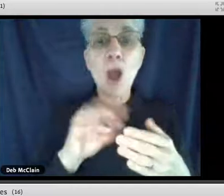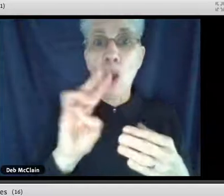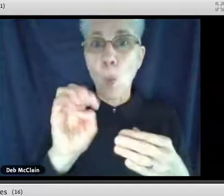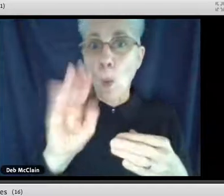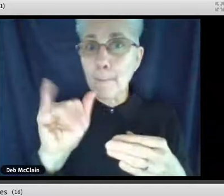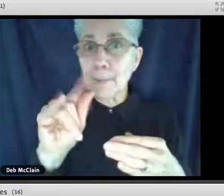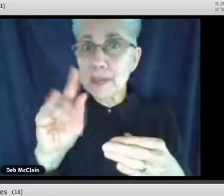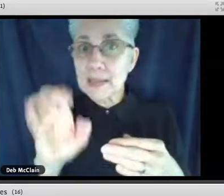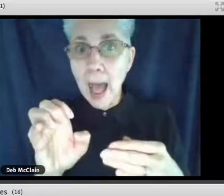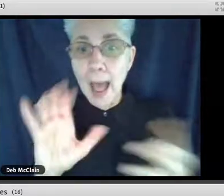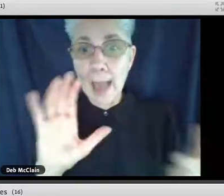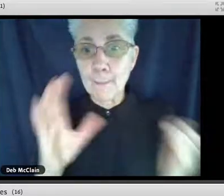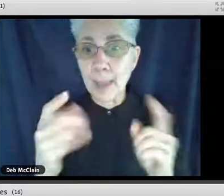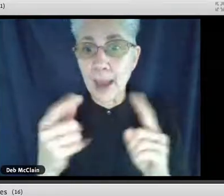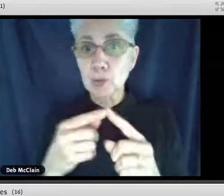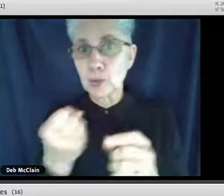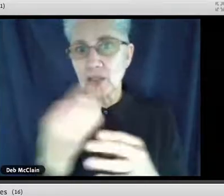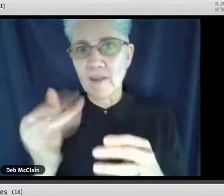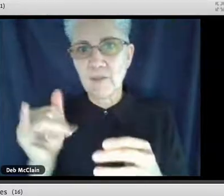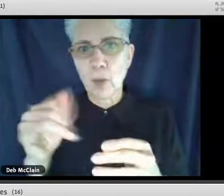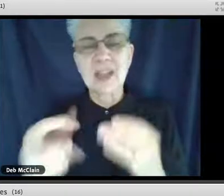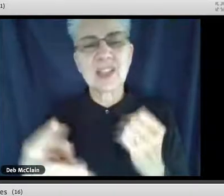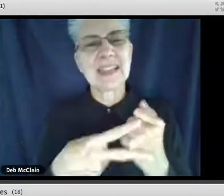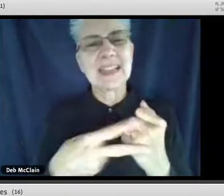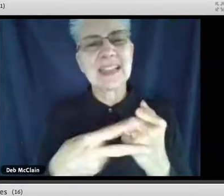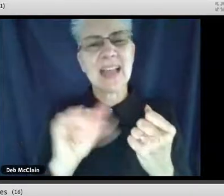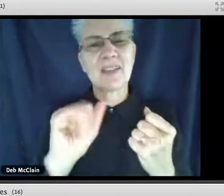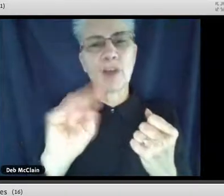versus multiple pages saves bandwidth. If you think about every time you have to click on a link,